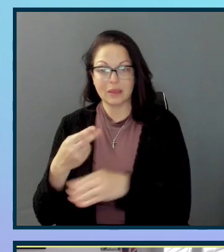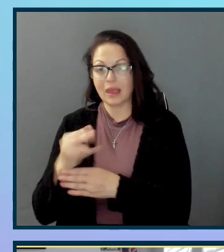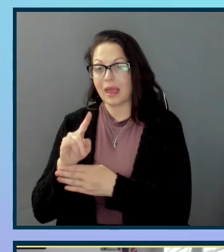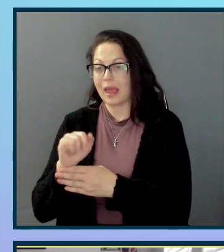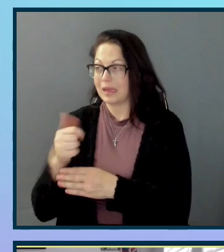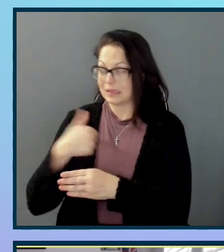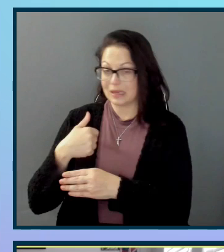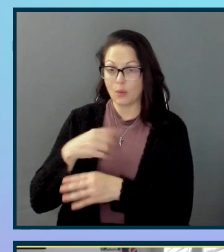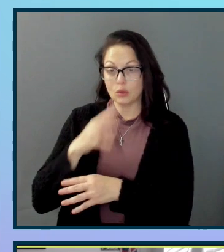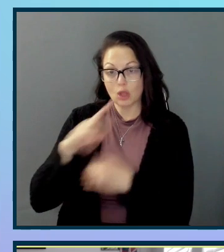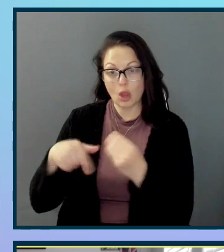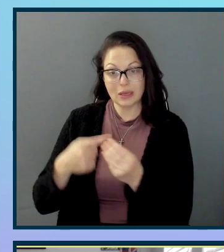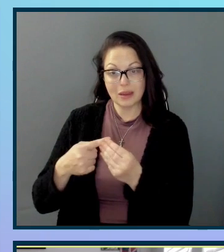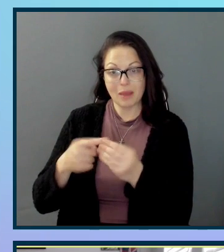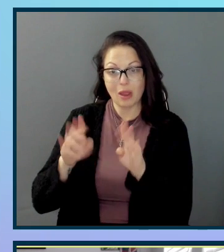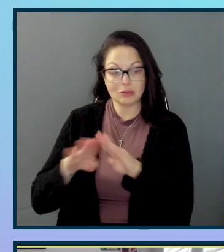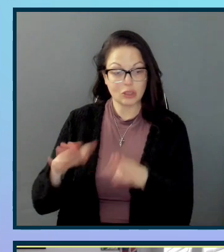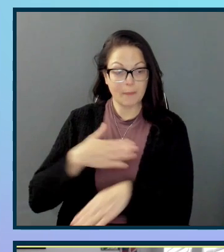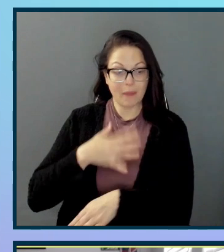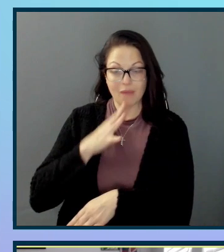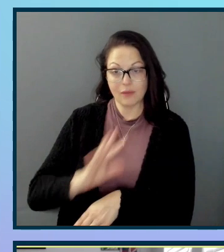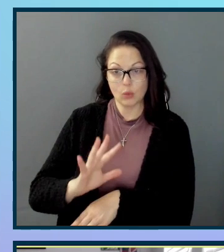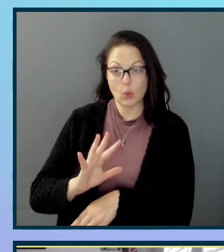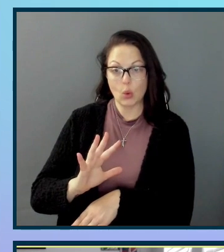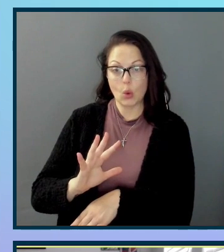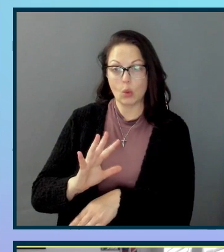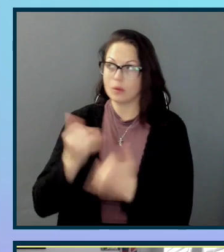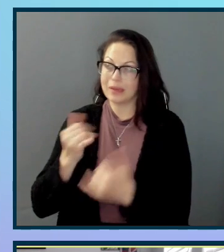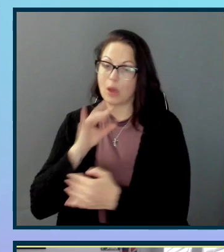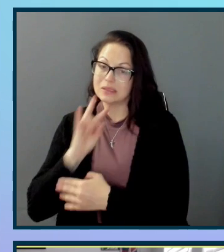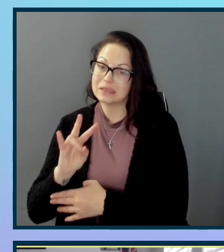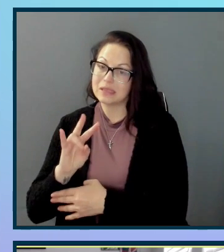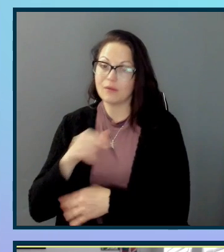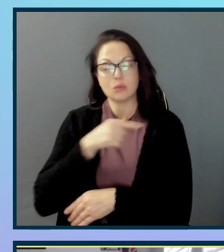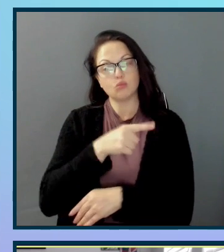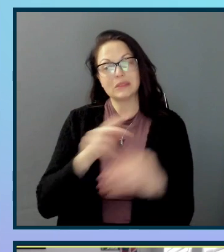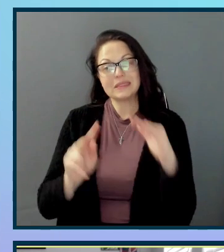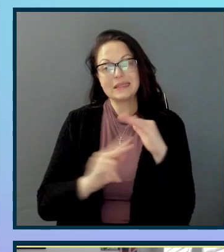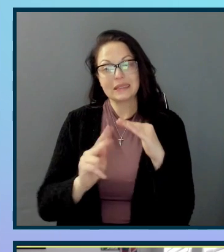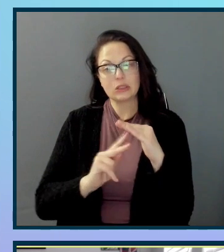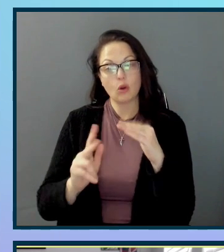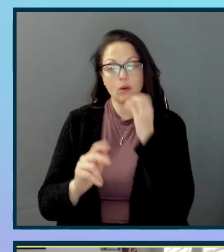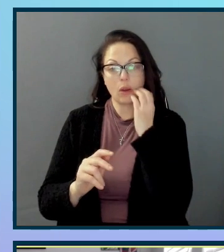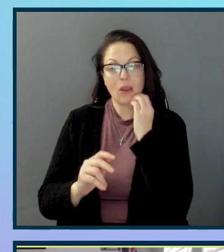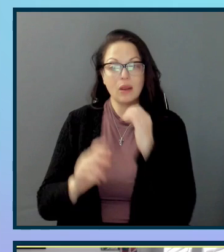And my five-year-old, well, now seven, but went through kindergarten in these online experiences